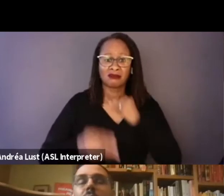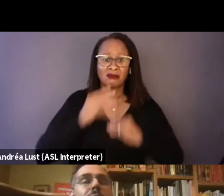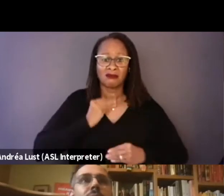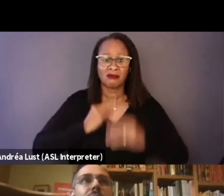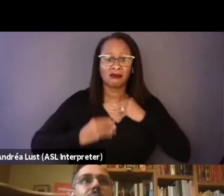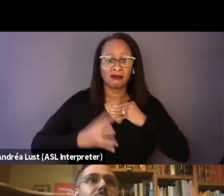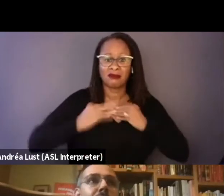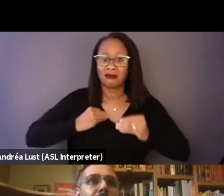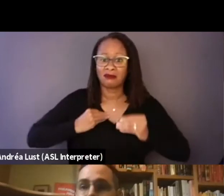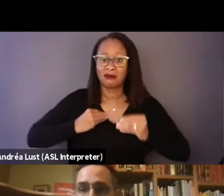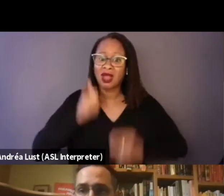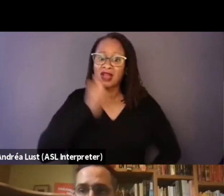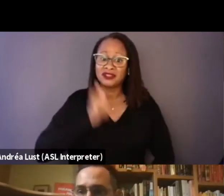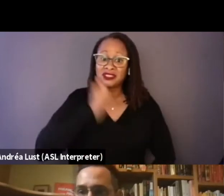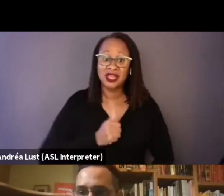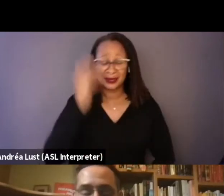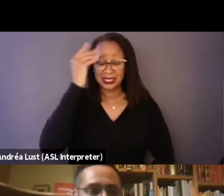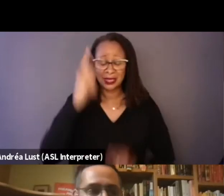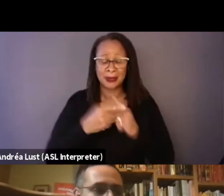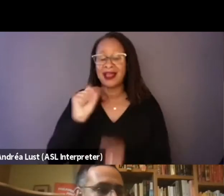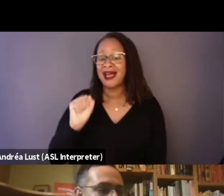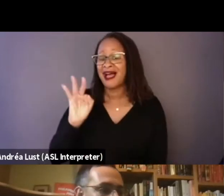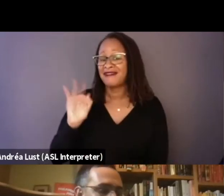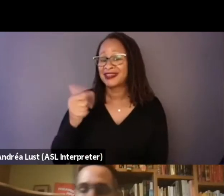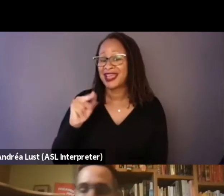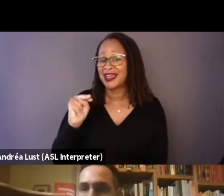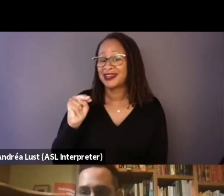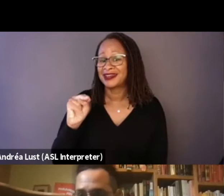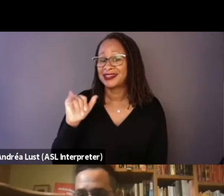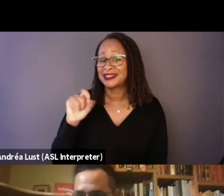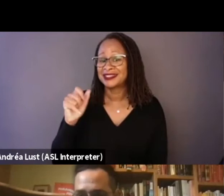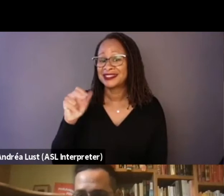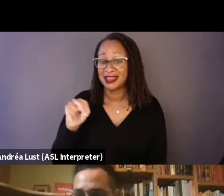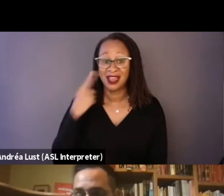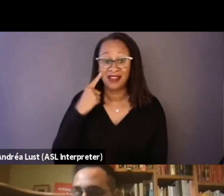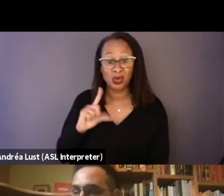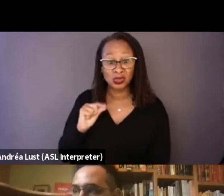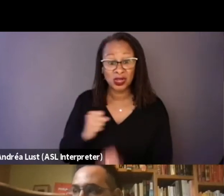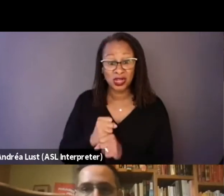Like I was thinking about like Afghanistan, right? And it's like, for 20 years we were at war with this country,